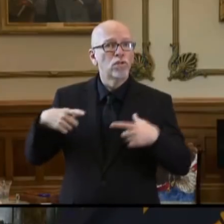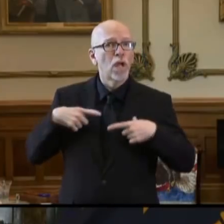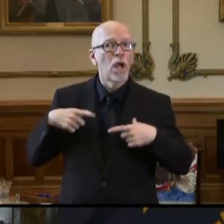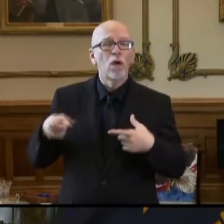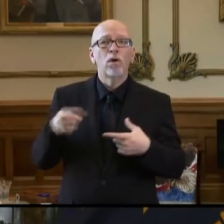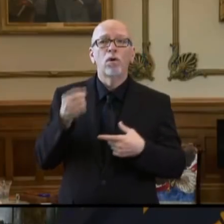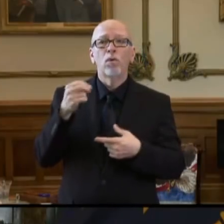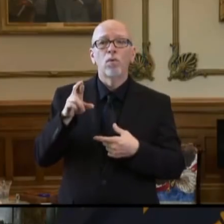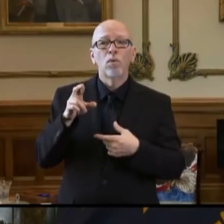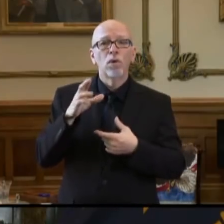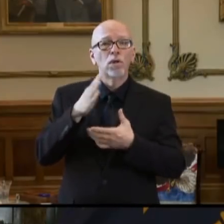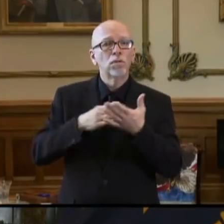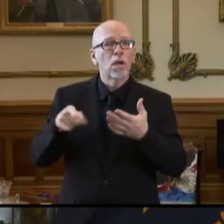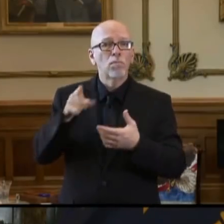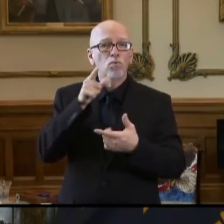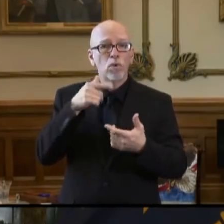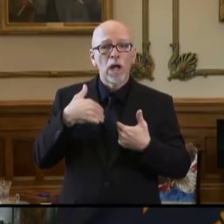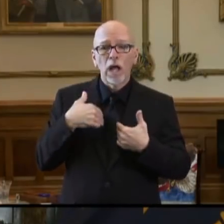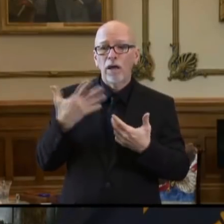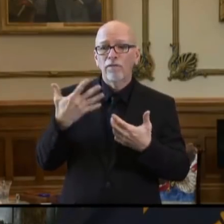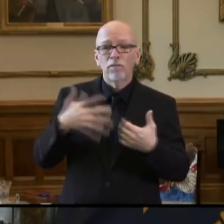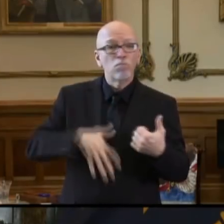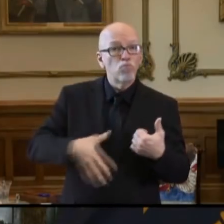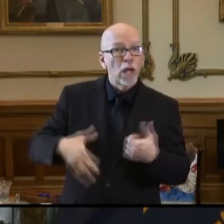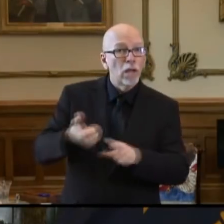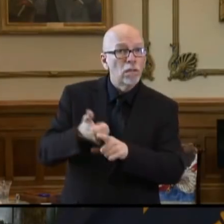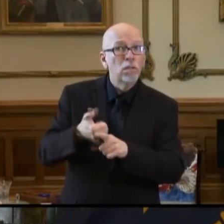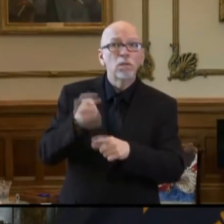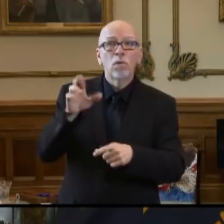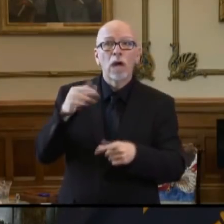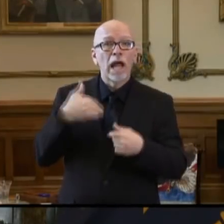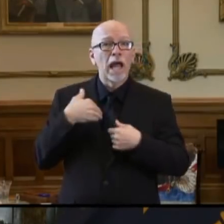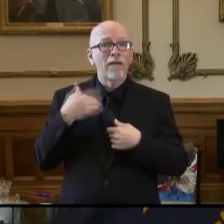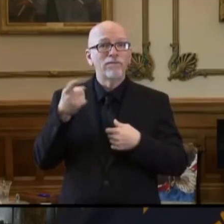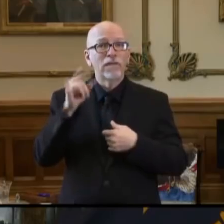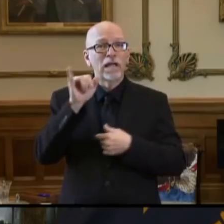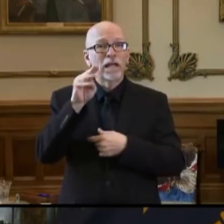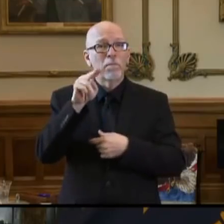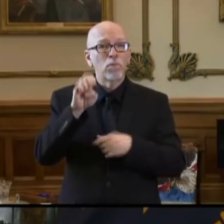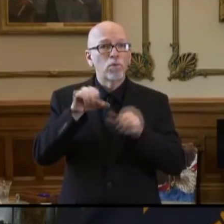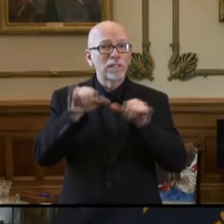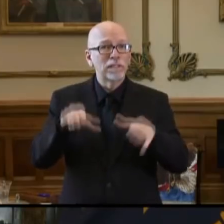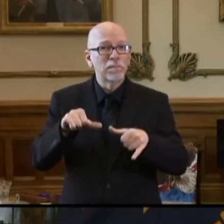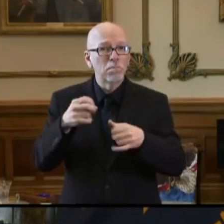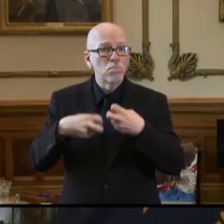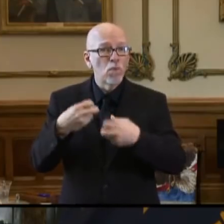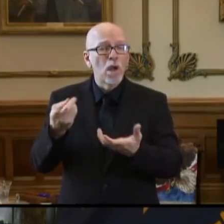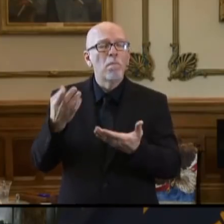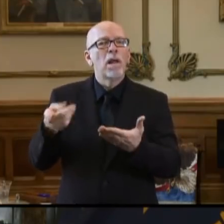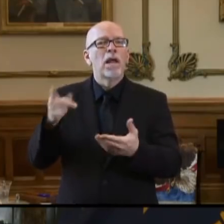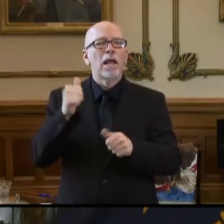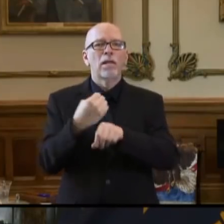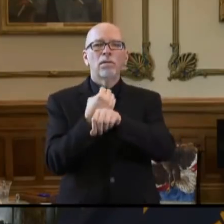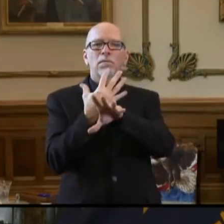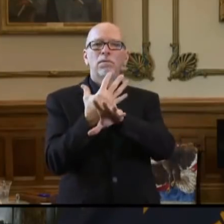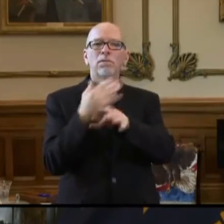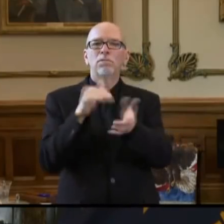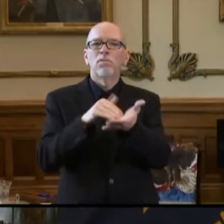CONSIDER WHO THOSE VOLUNTEERS ARE IF THEY'RE ELDERLY PHYSICIANS THAT HAVE RETIRED OR PEOPLE THAT ARE IMMUNE SUPPRESSED OR ARE PREGNANT,